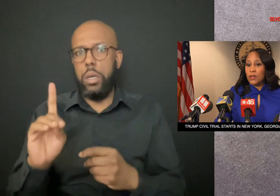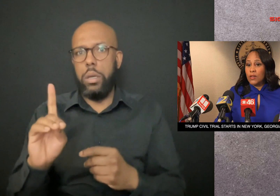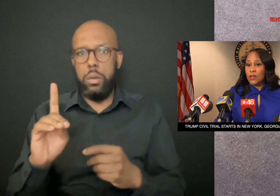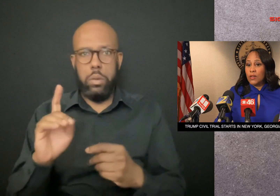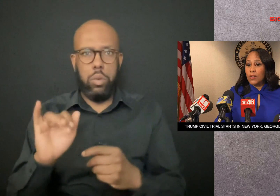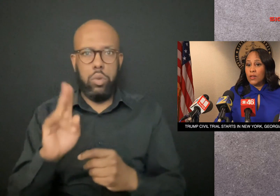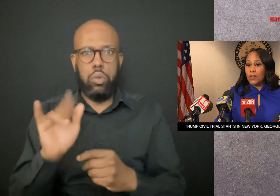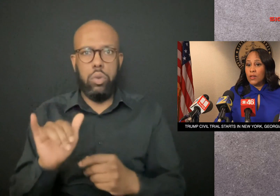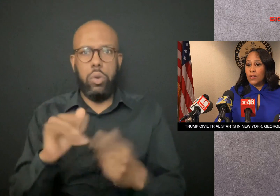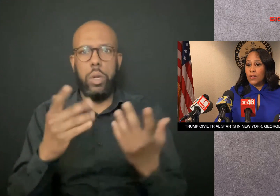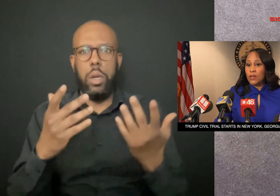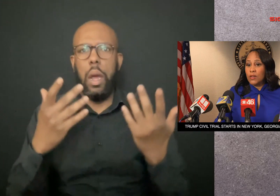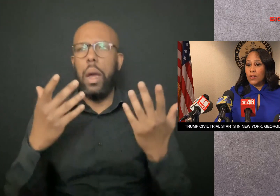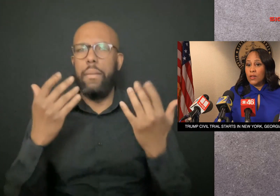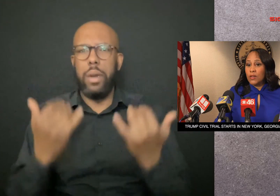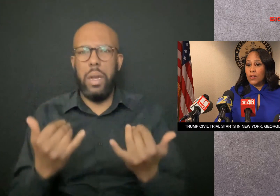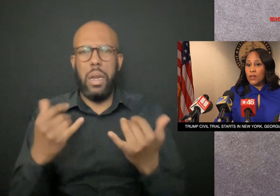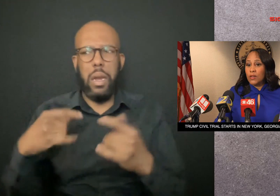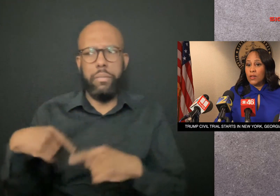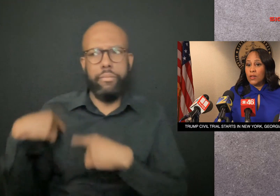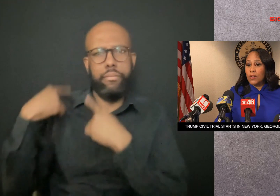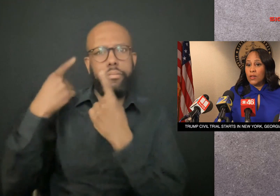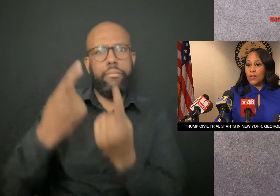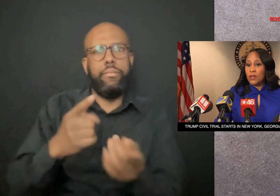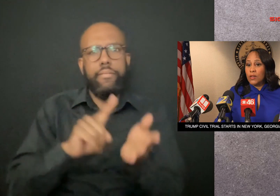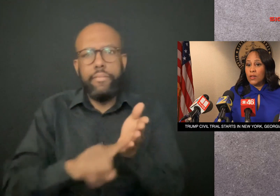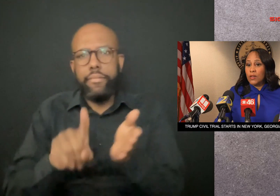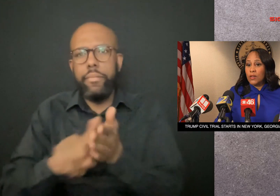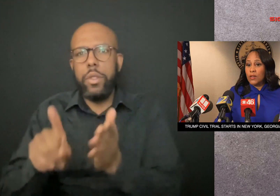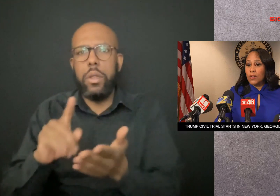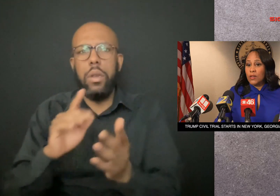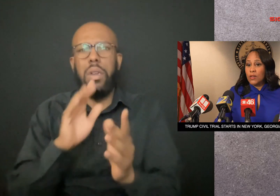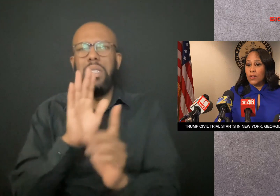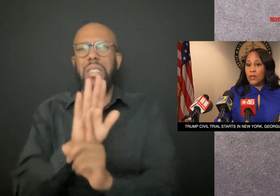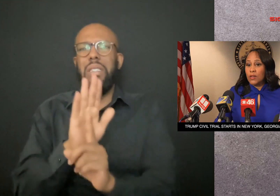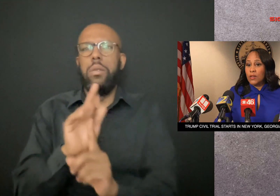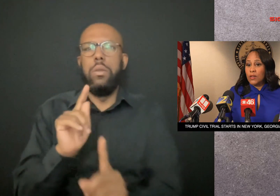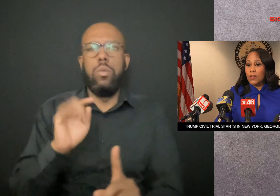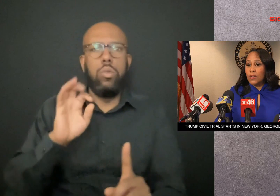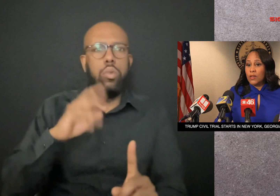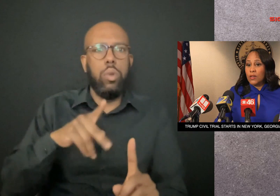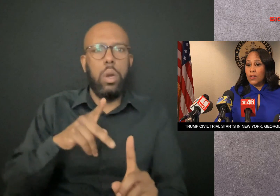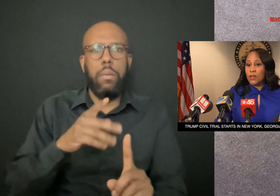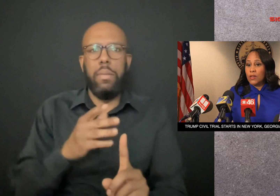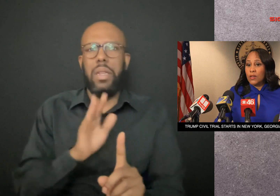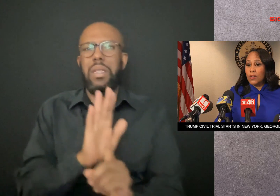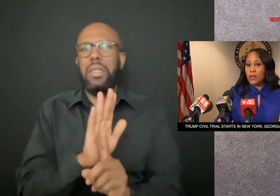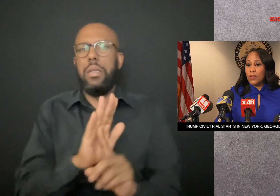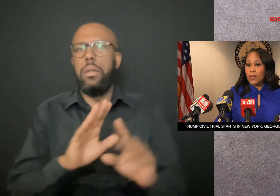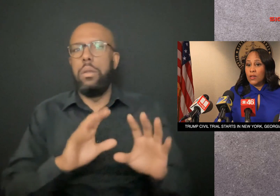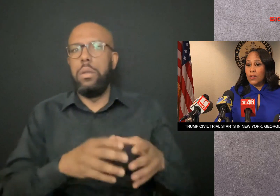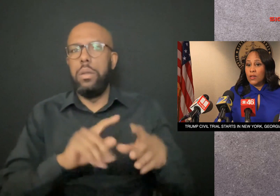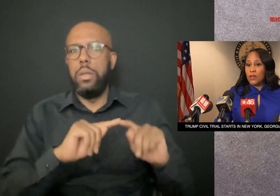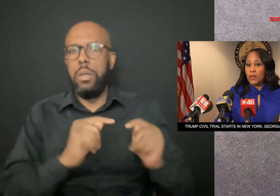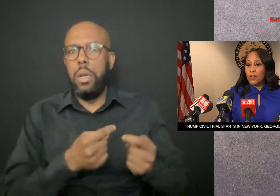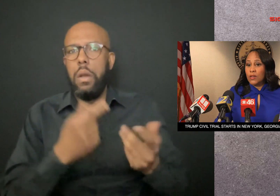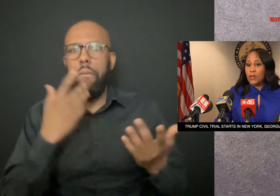Willis and a Fulton County grand jury have been investigating Trump and his team for